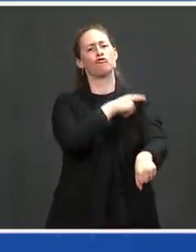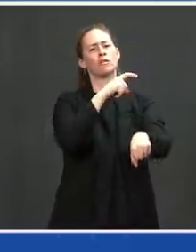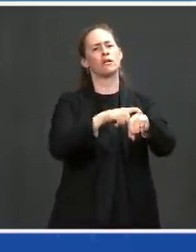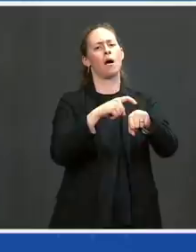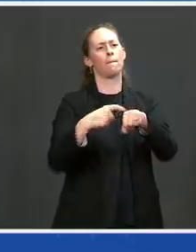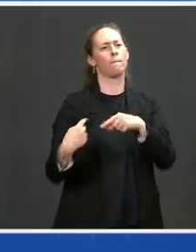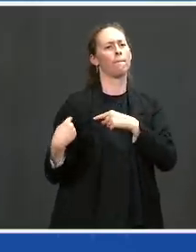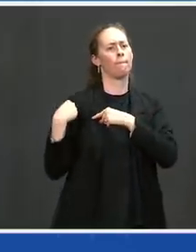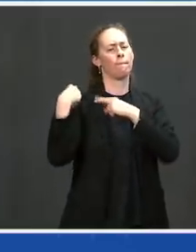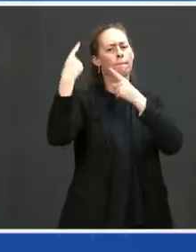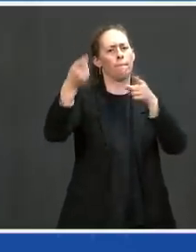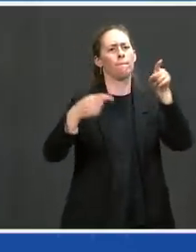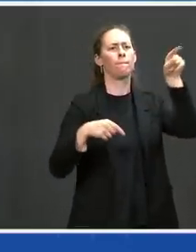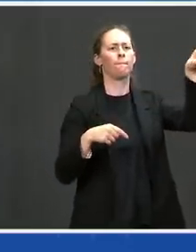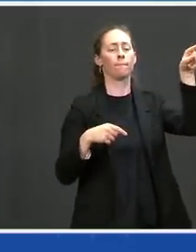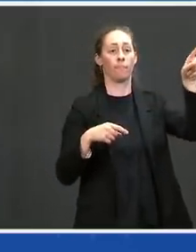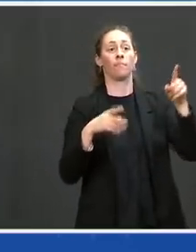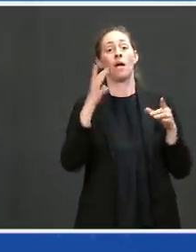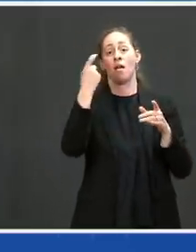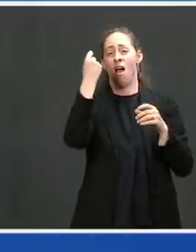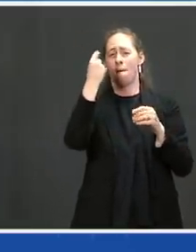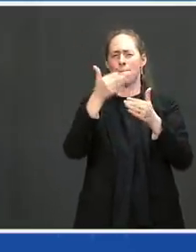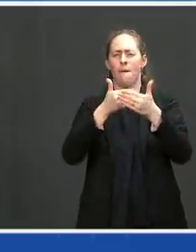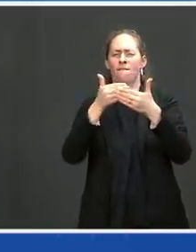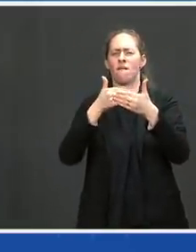I had spent more time with Xi Jinping than any world leader had,